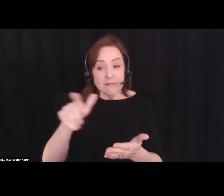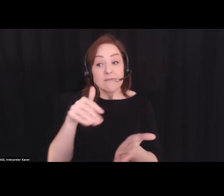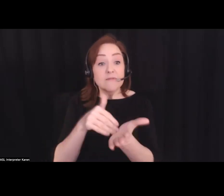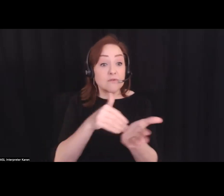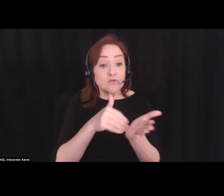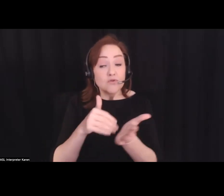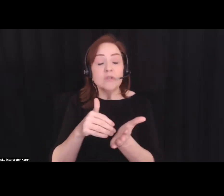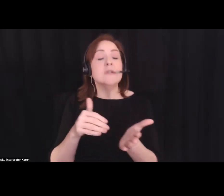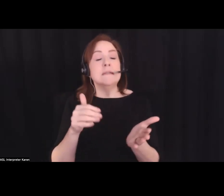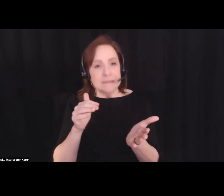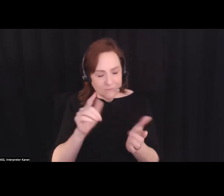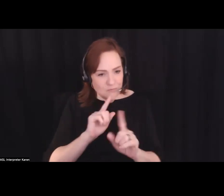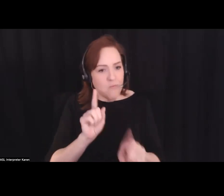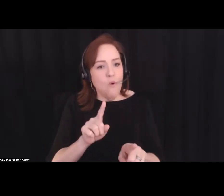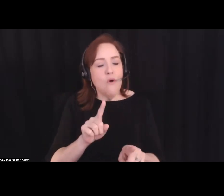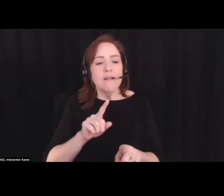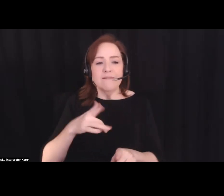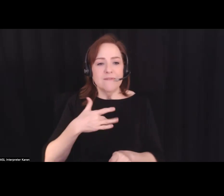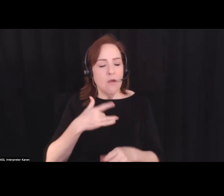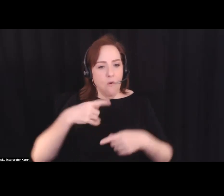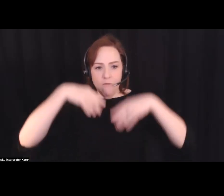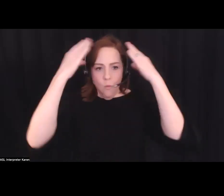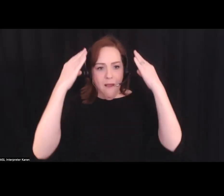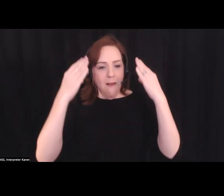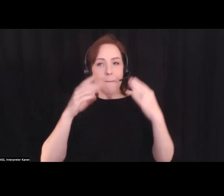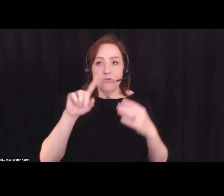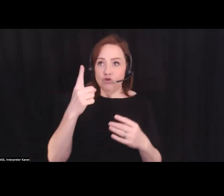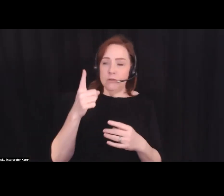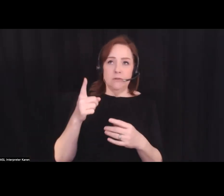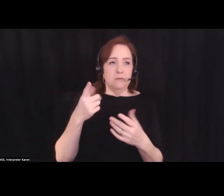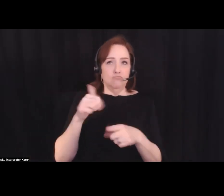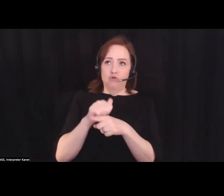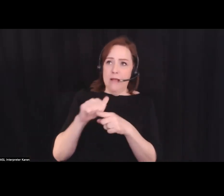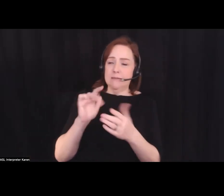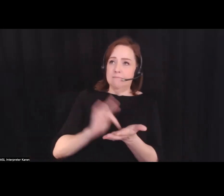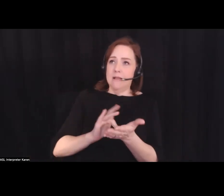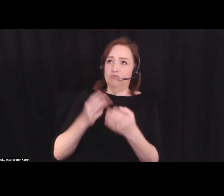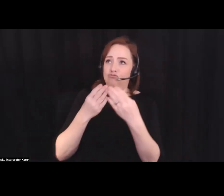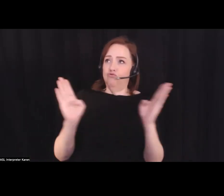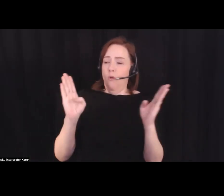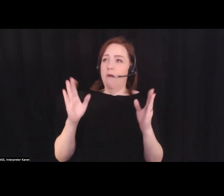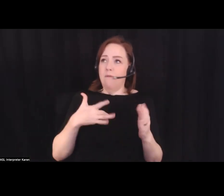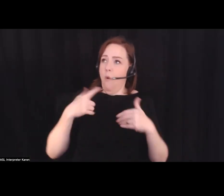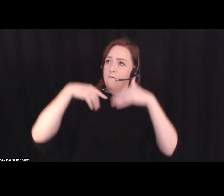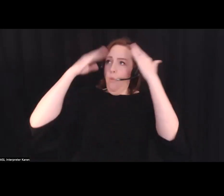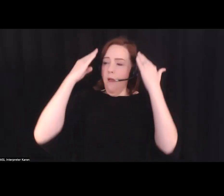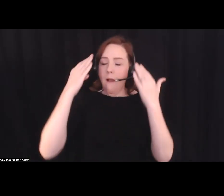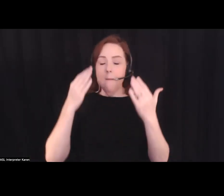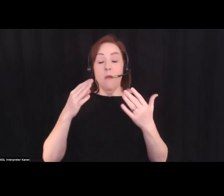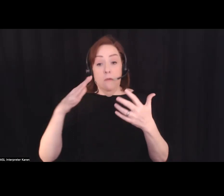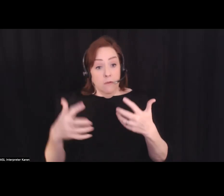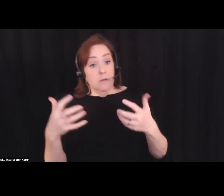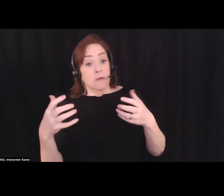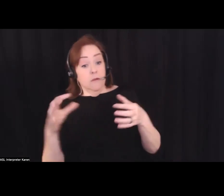demands practicing medicine in general and the requirements of the ADA and so some of you are